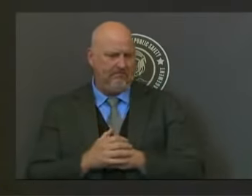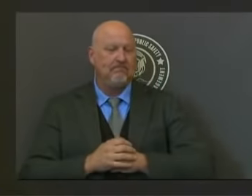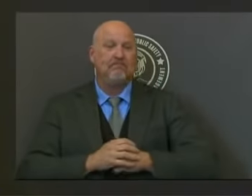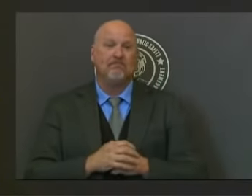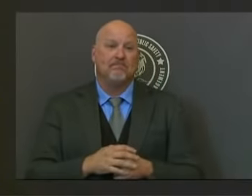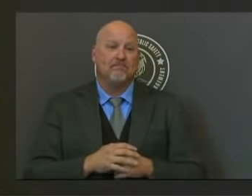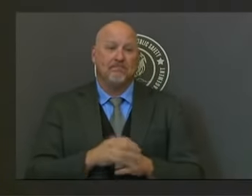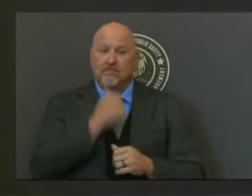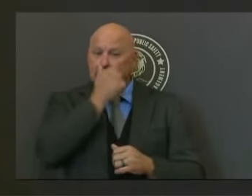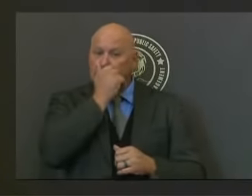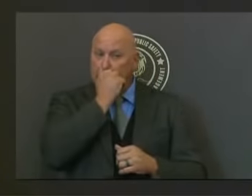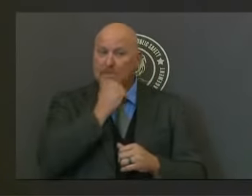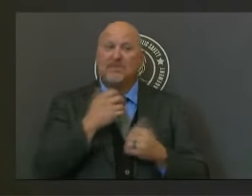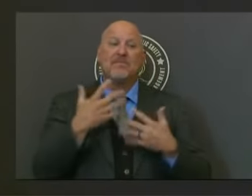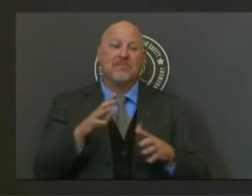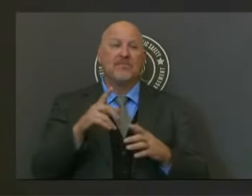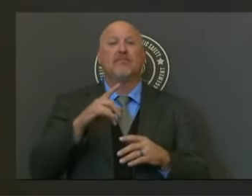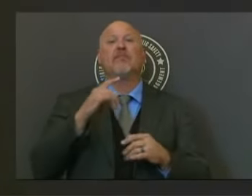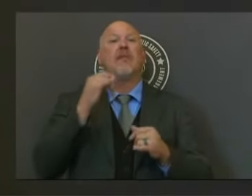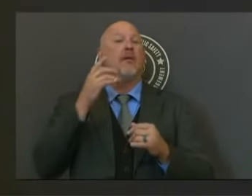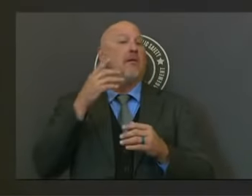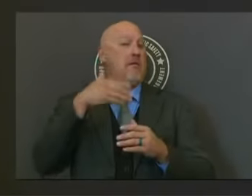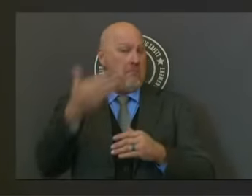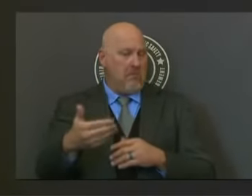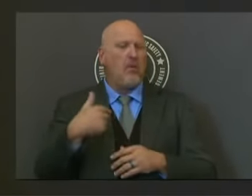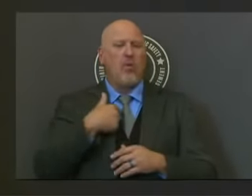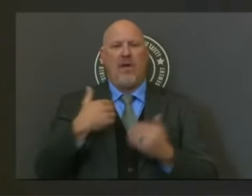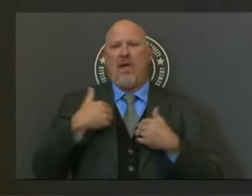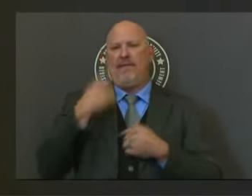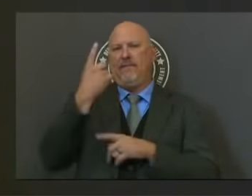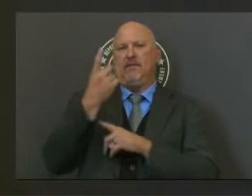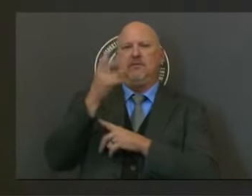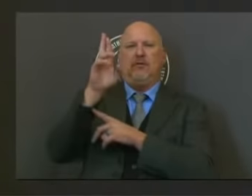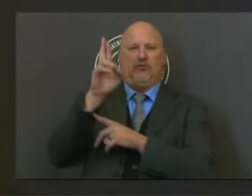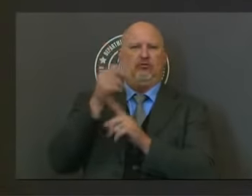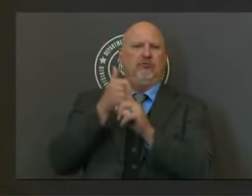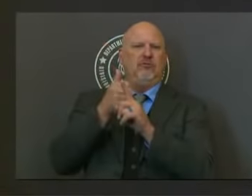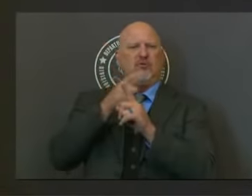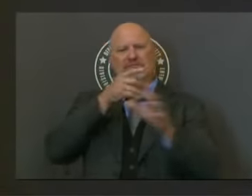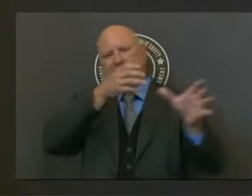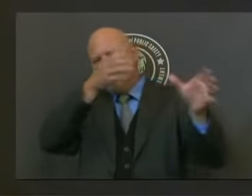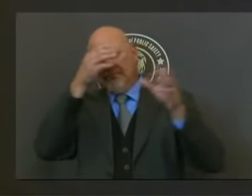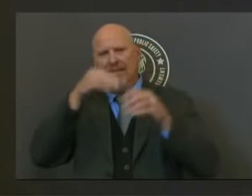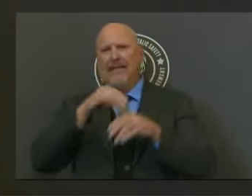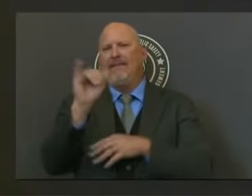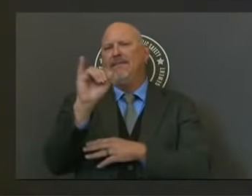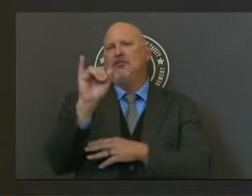information on the infection but